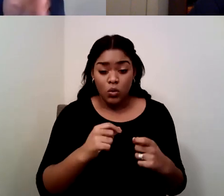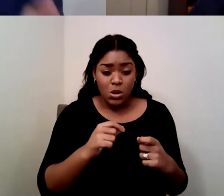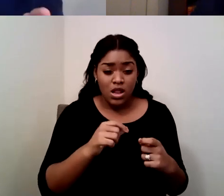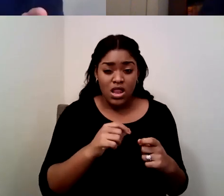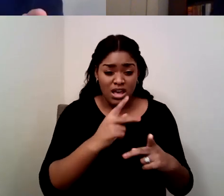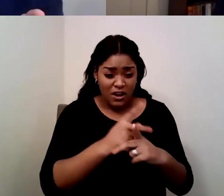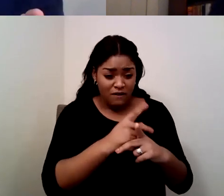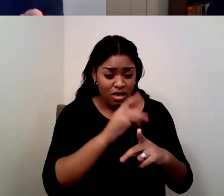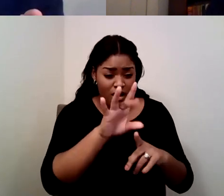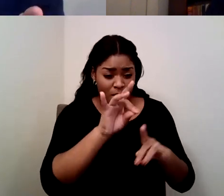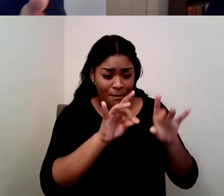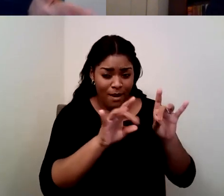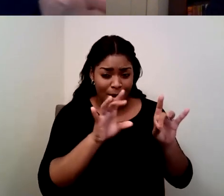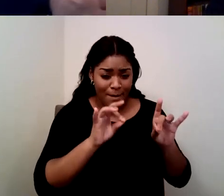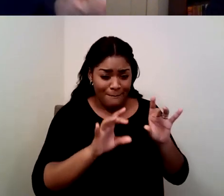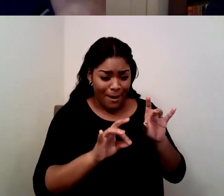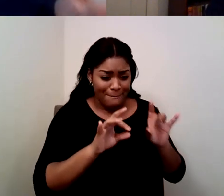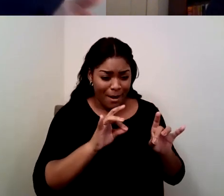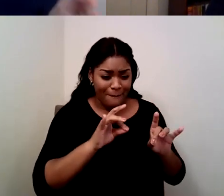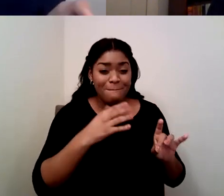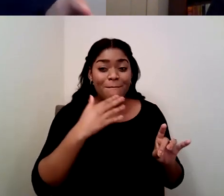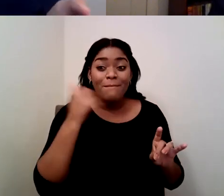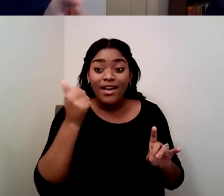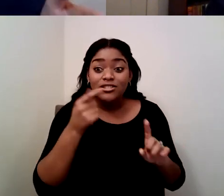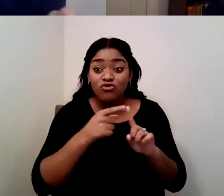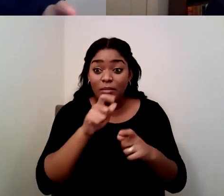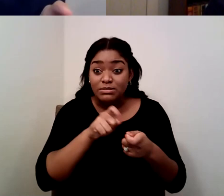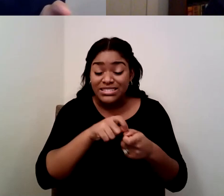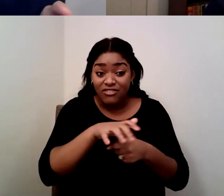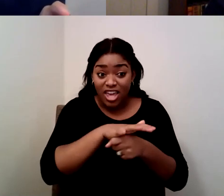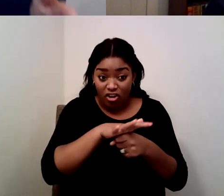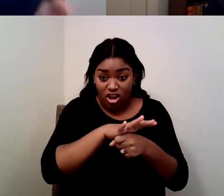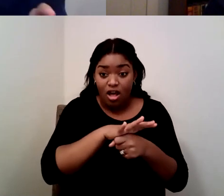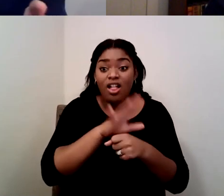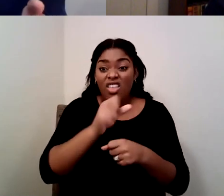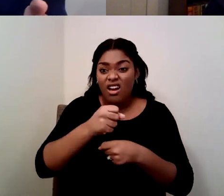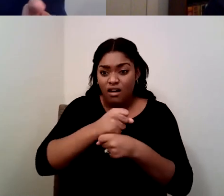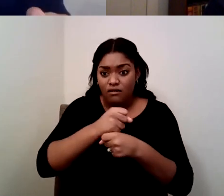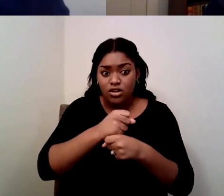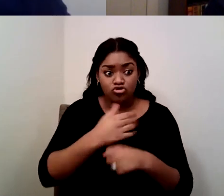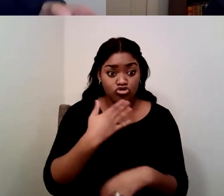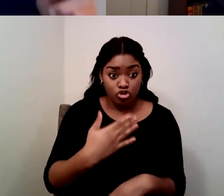the best from a growing area where the coffee is good,